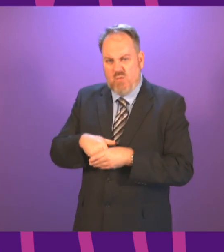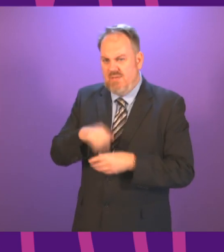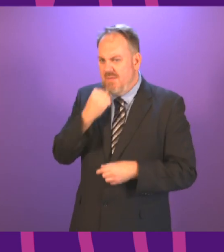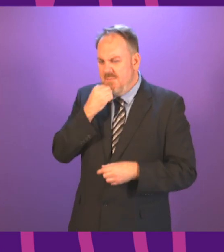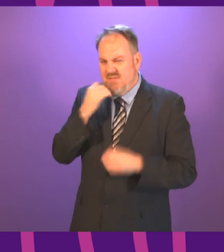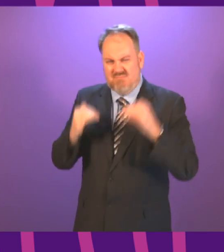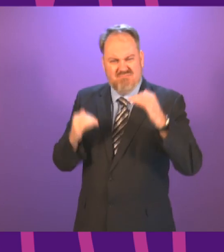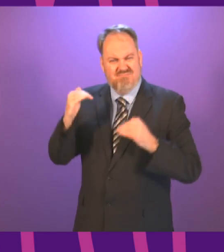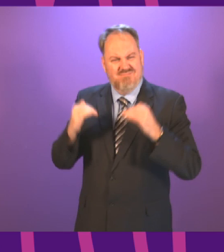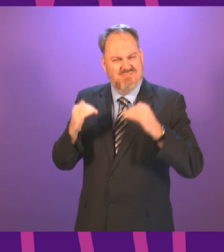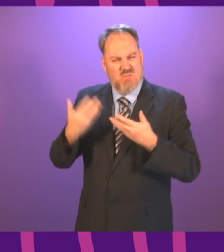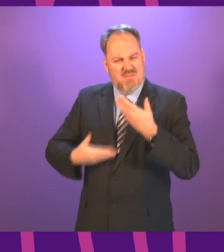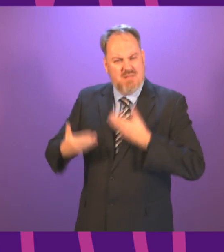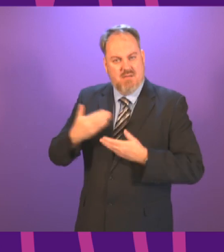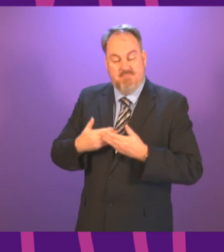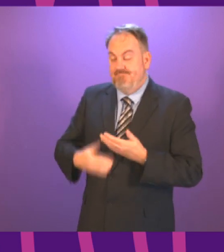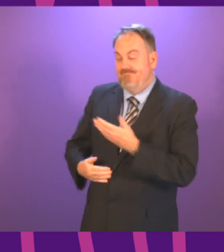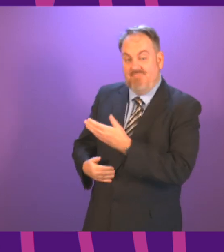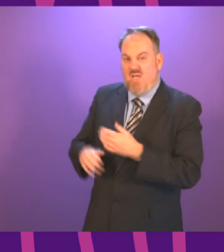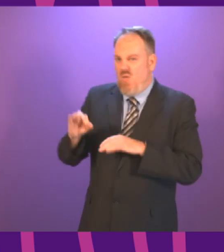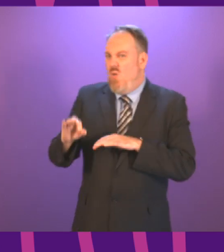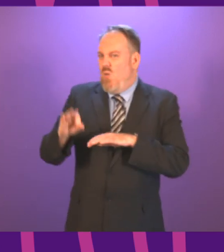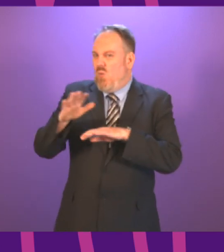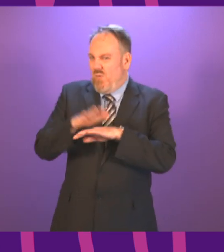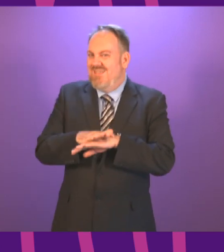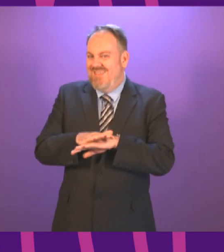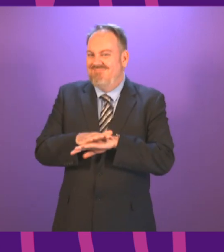The First Minister (Nicola Sturgeon): Weddings are an exception to the general rule